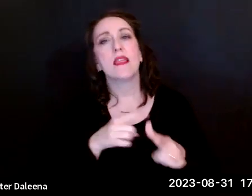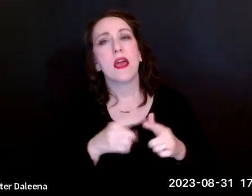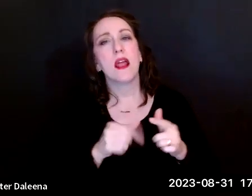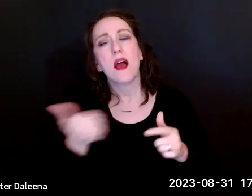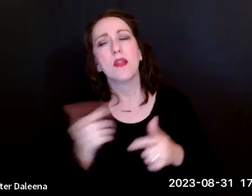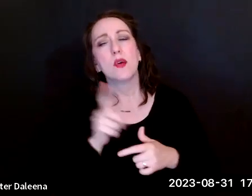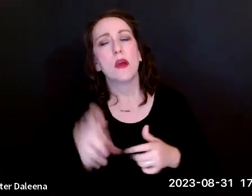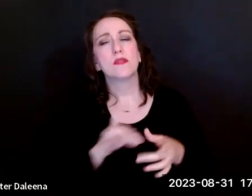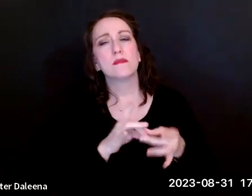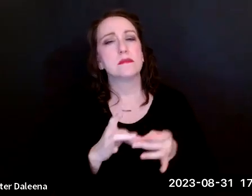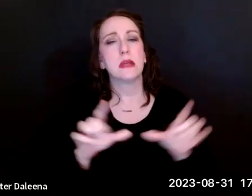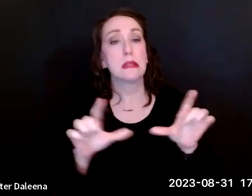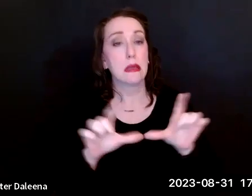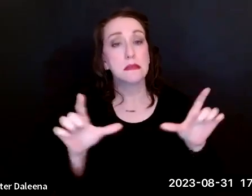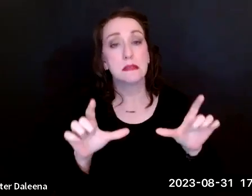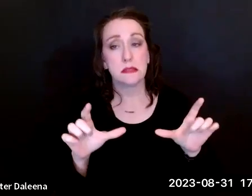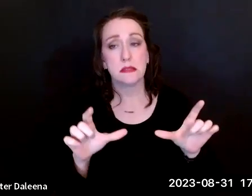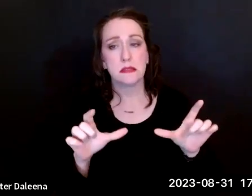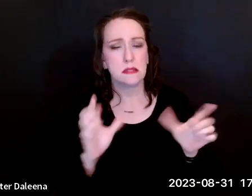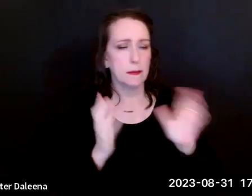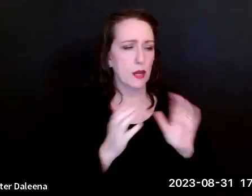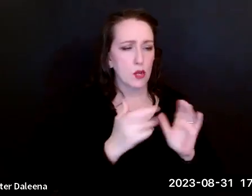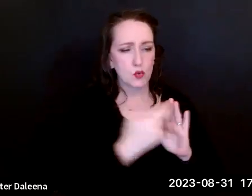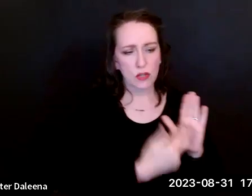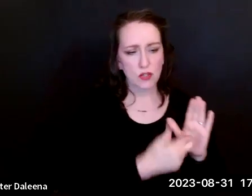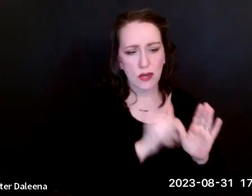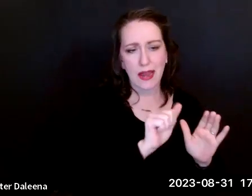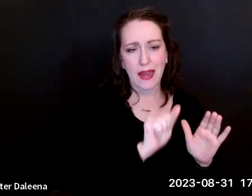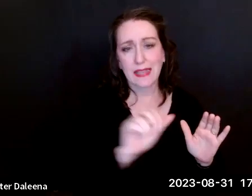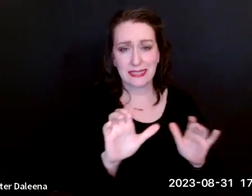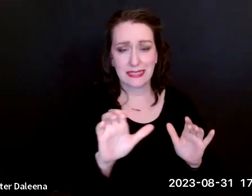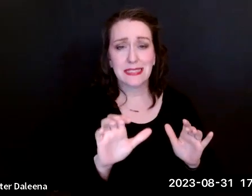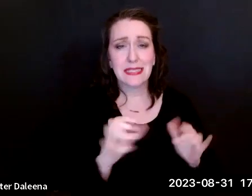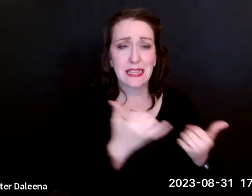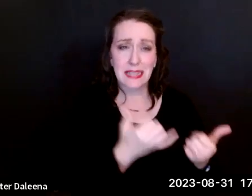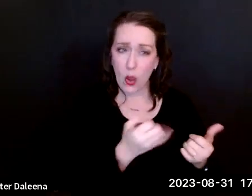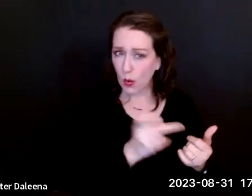about like the license versus registered aac's is now an okay time to ask that